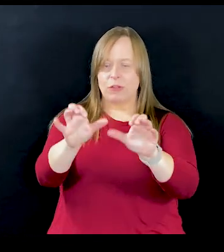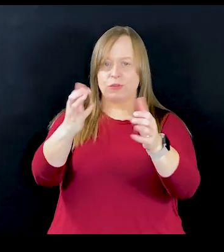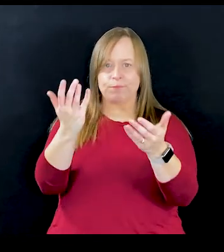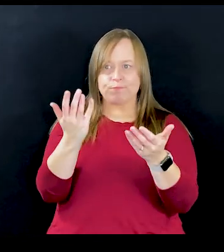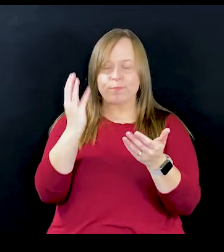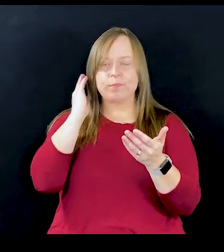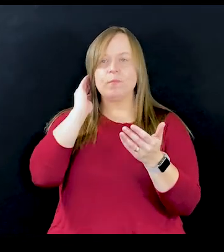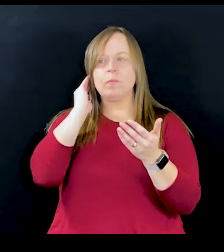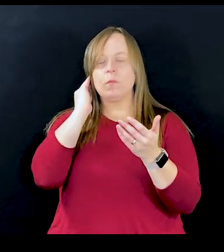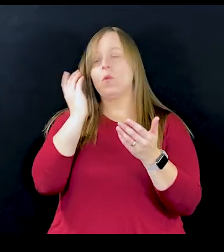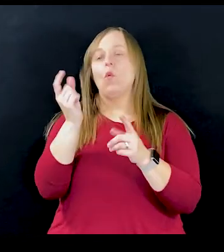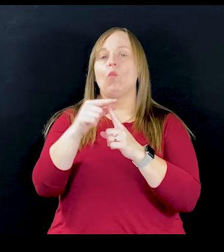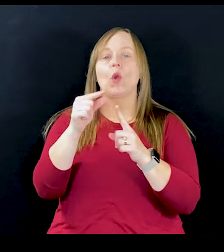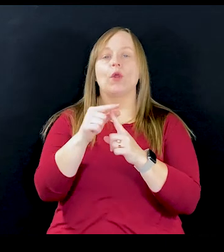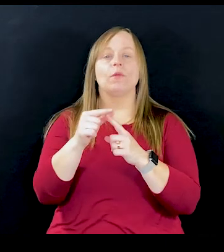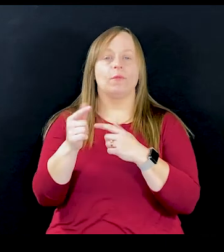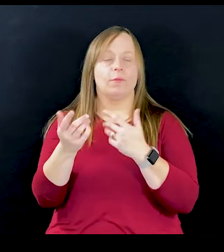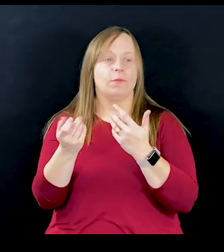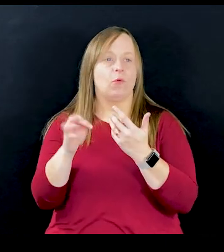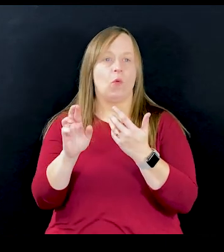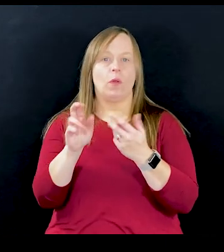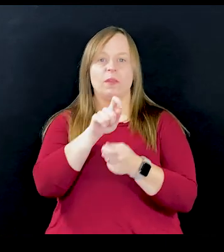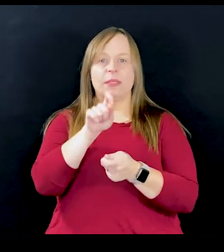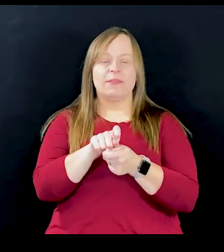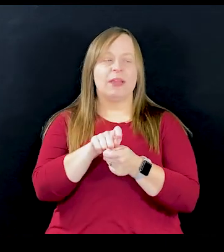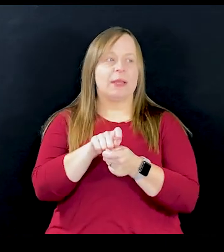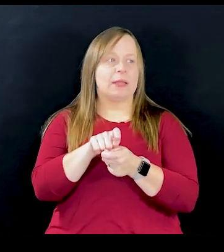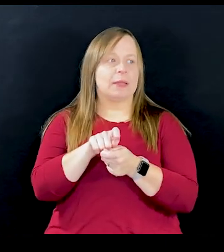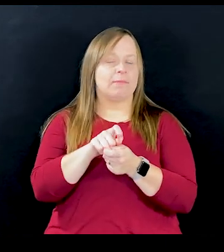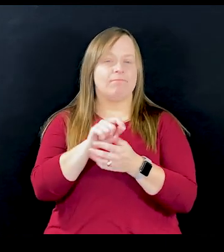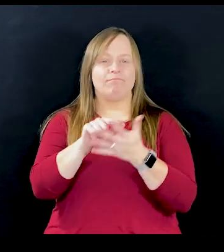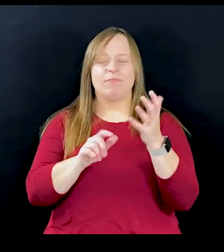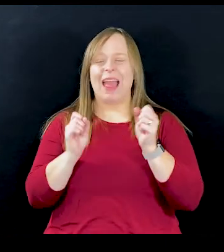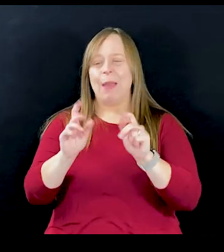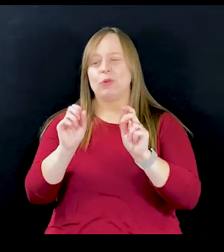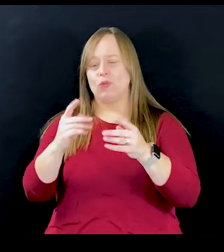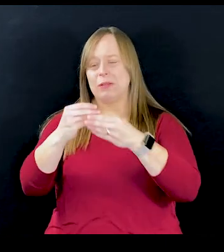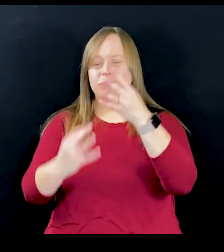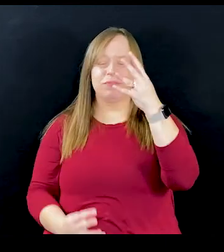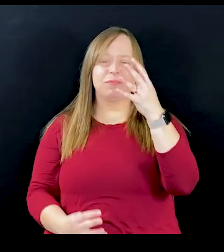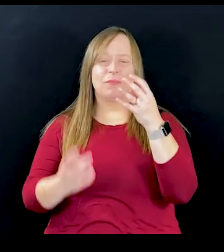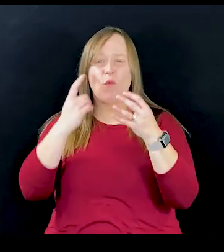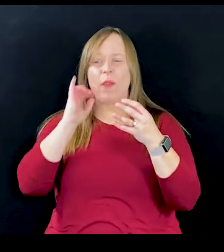or particular words and particular-- there are so many opportunities for that.